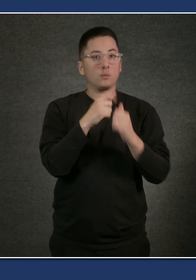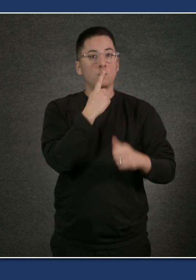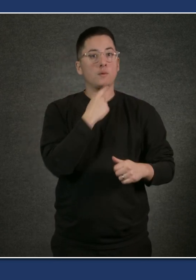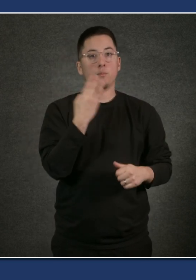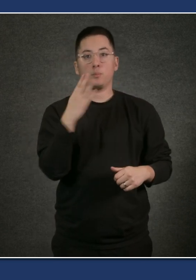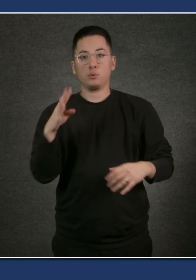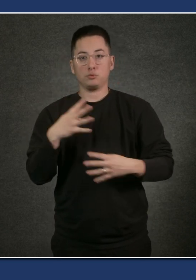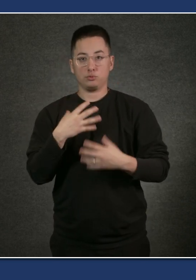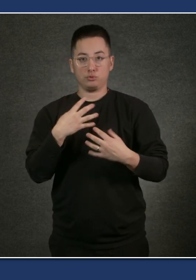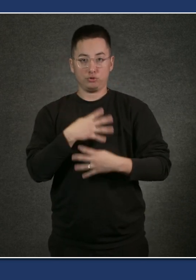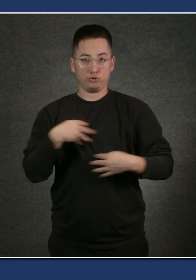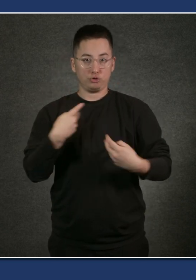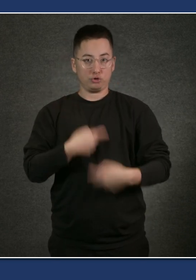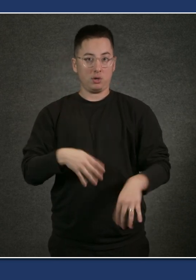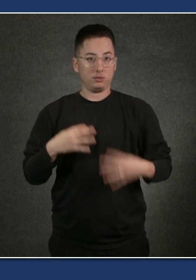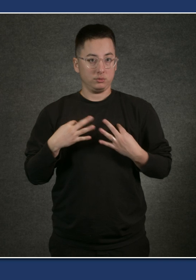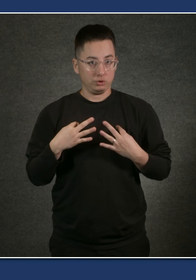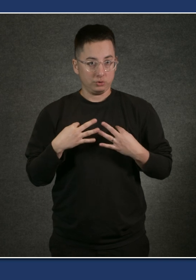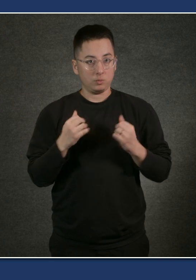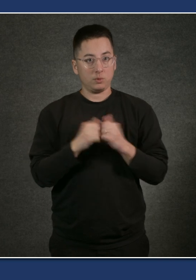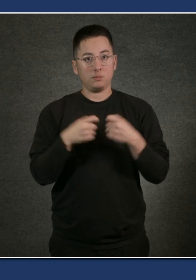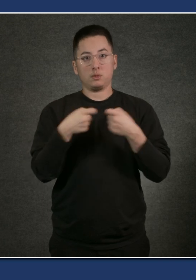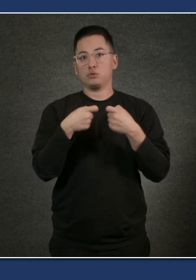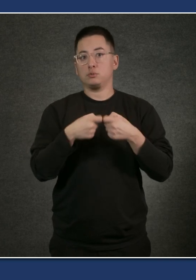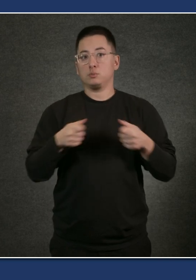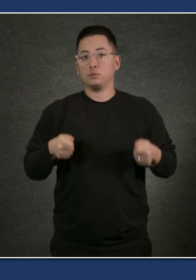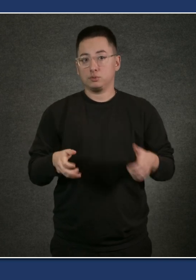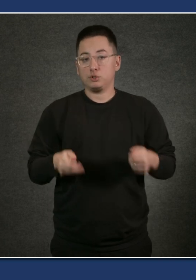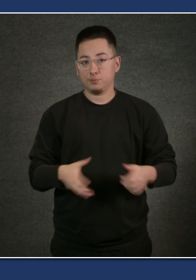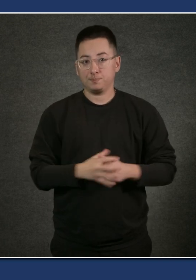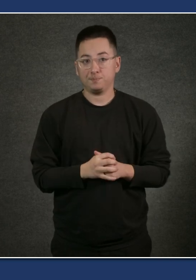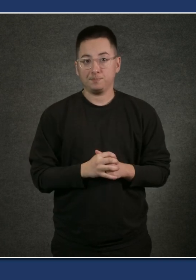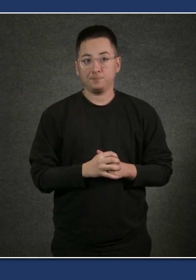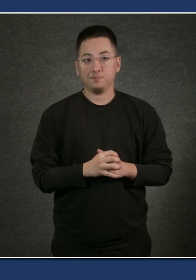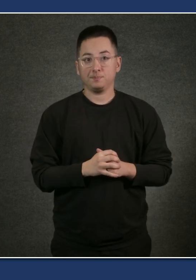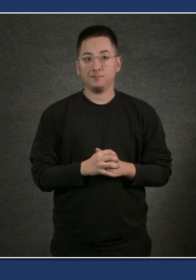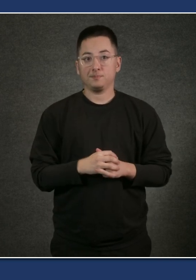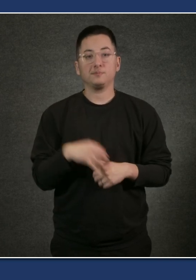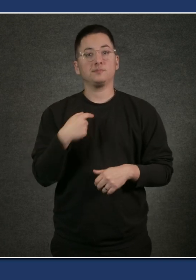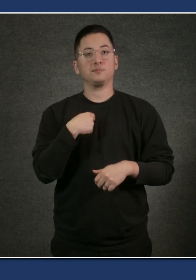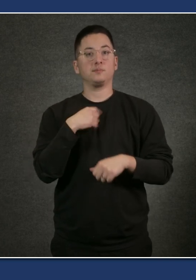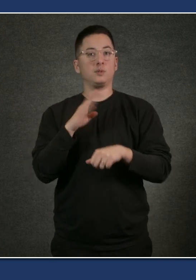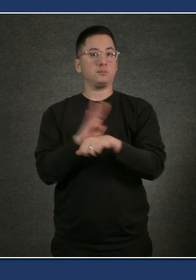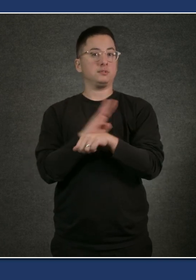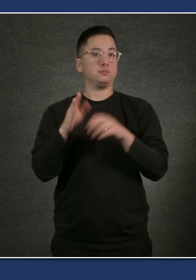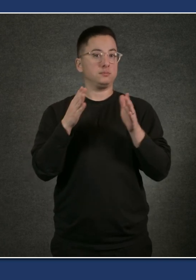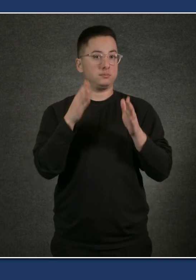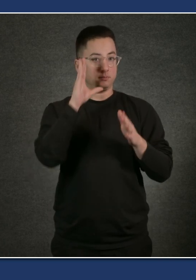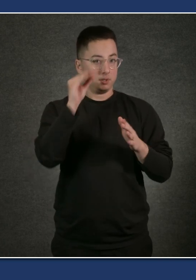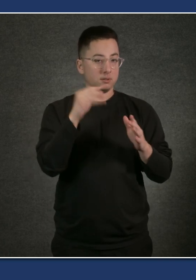I'm sitting in a powered wheelchair. I am an entrepreneur, an engineer, a community leader,